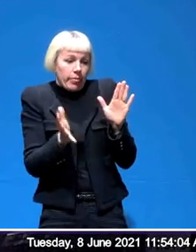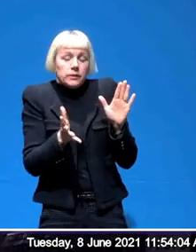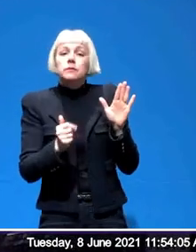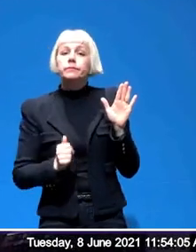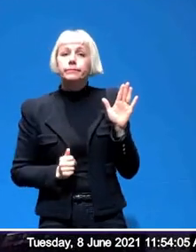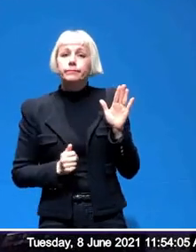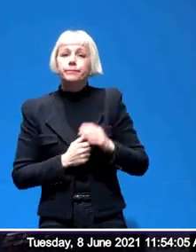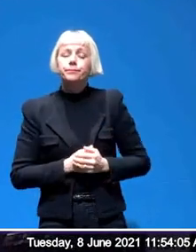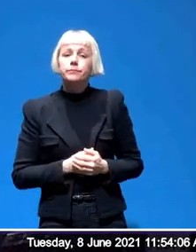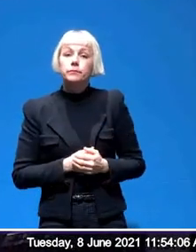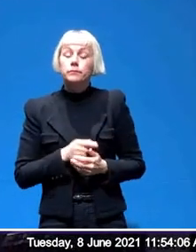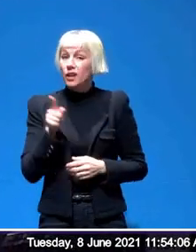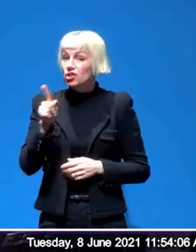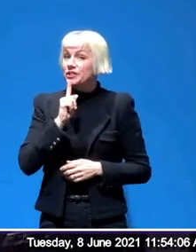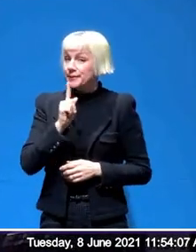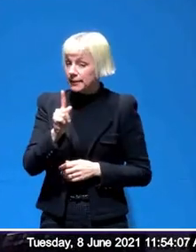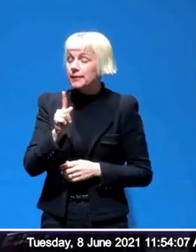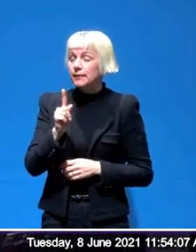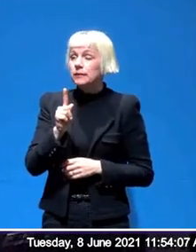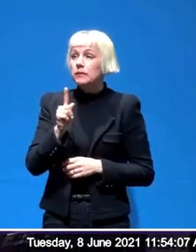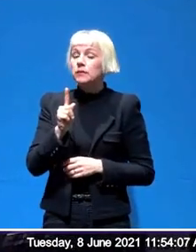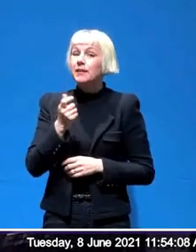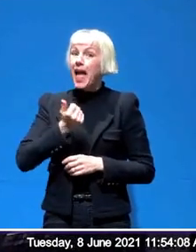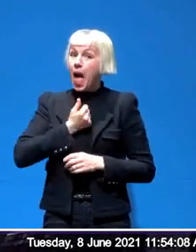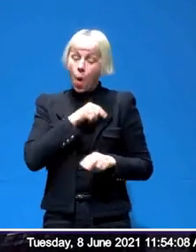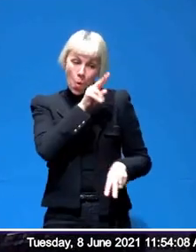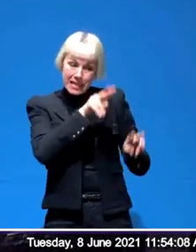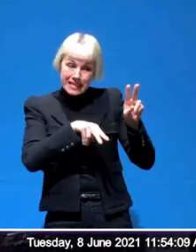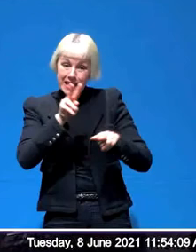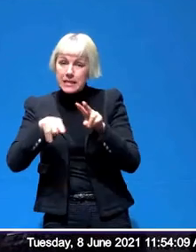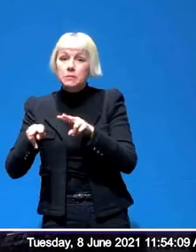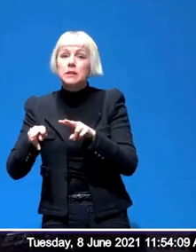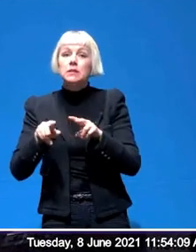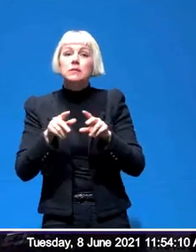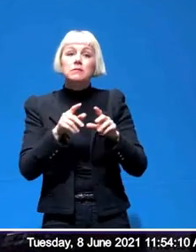She did say that the assessments that we had done are so good that when Daniel's